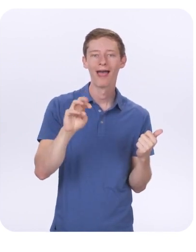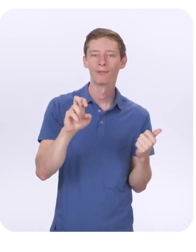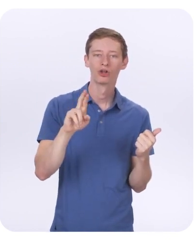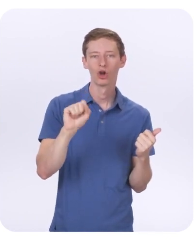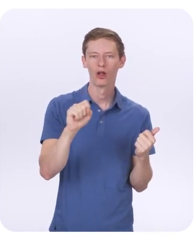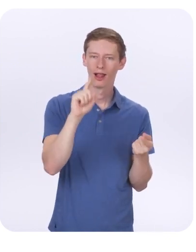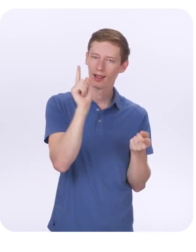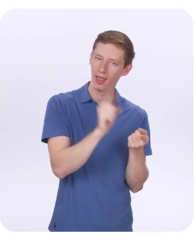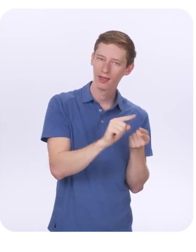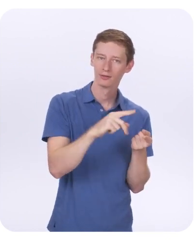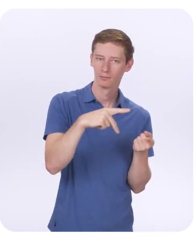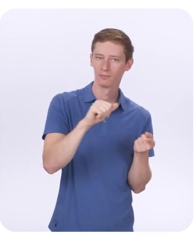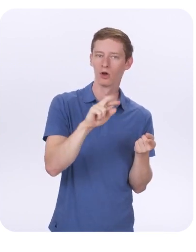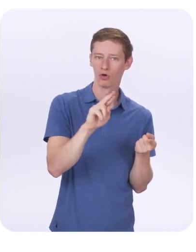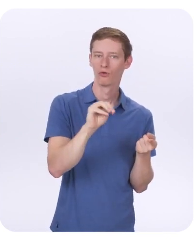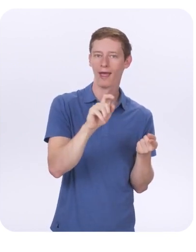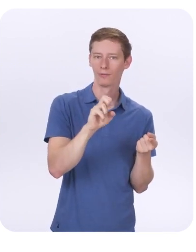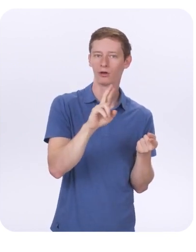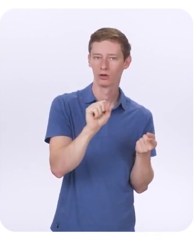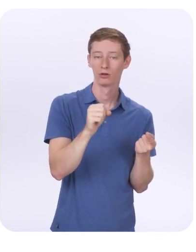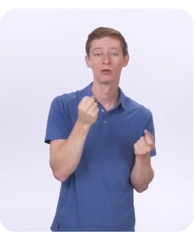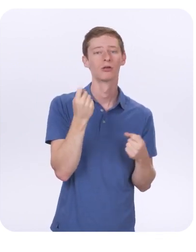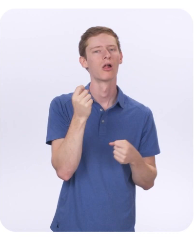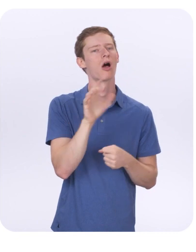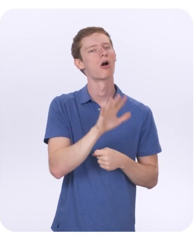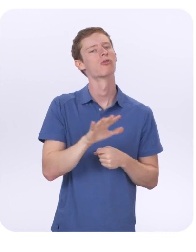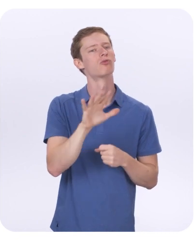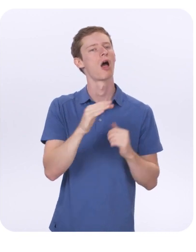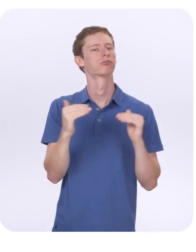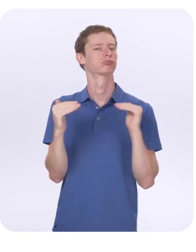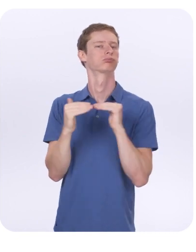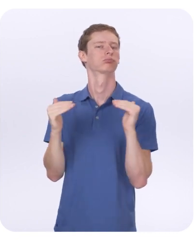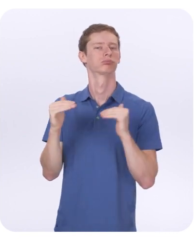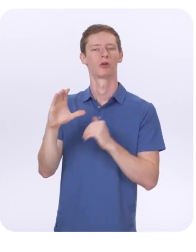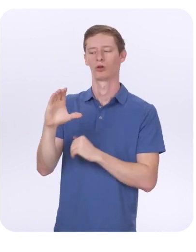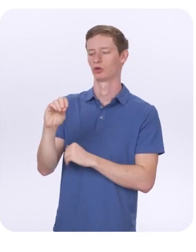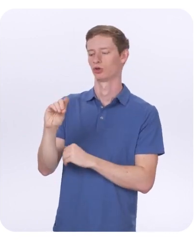which is the previous best open model, despite having less parameters than them.